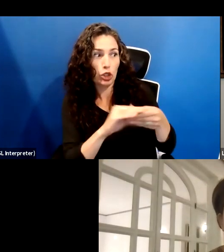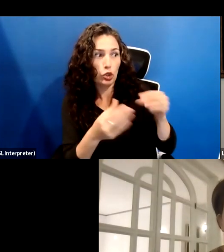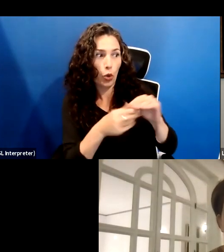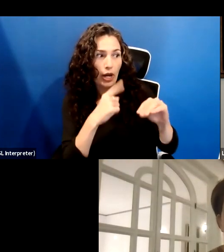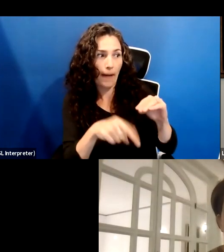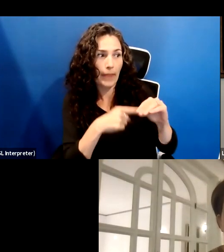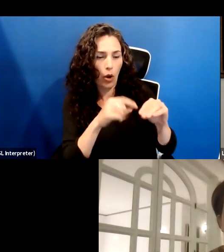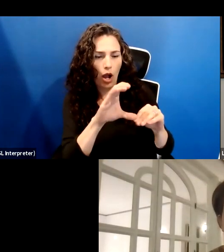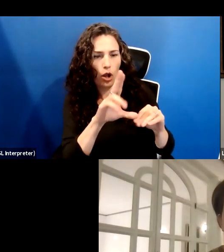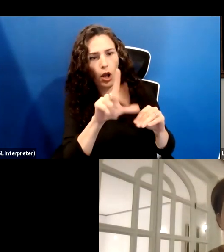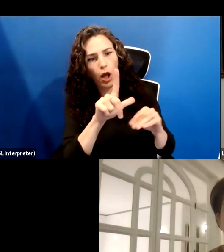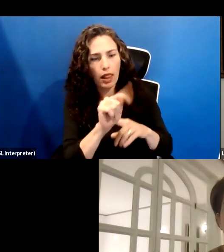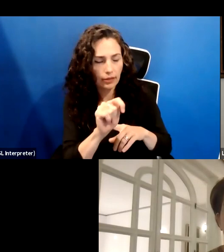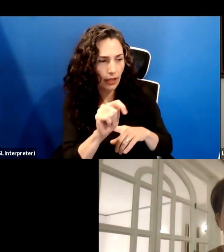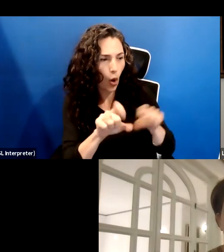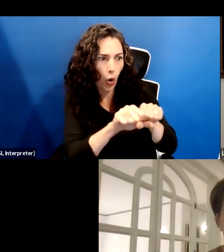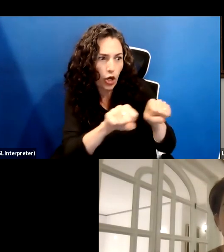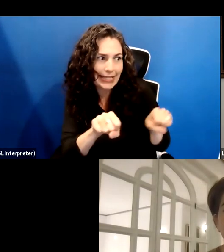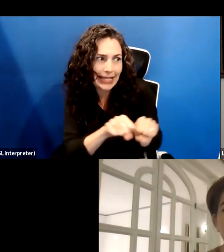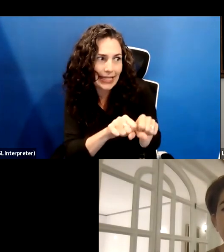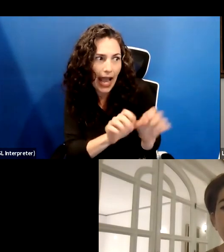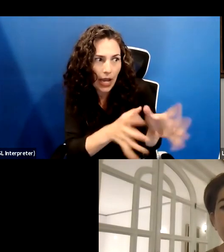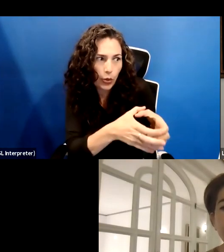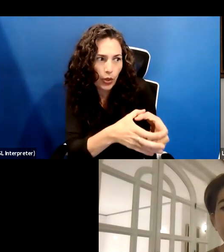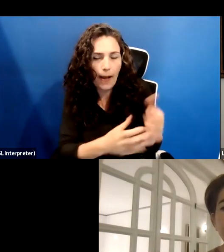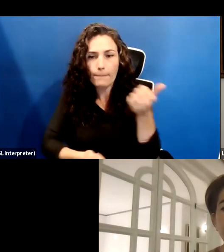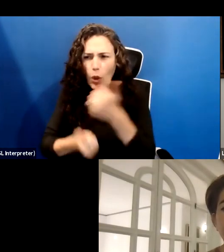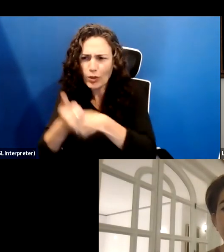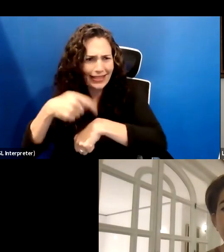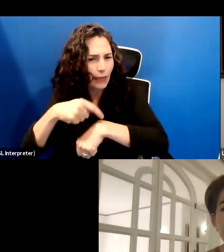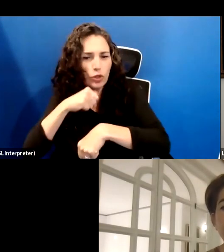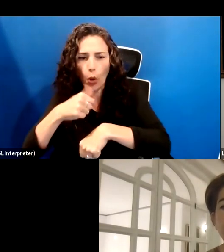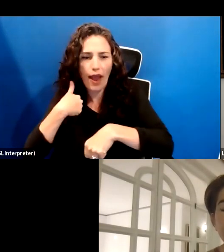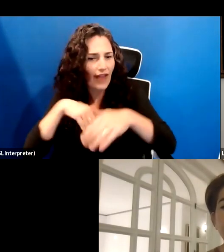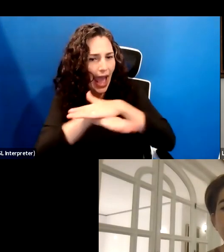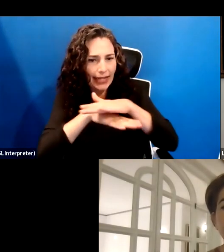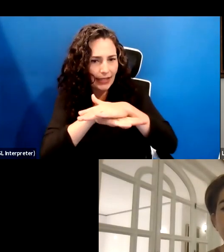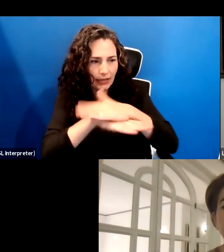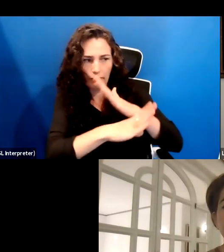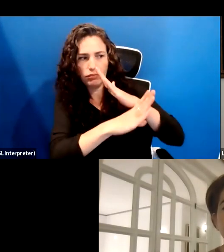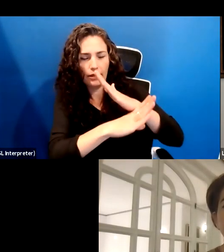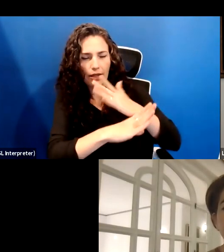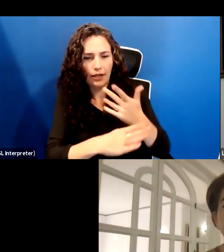that usually it would be, you don't have that access, you can't get that, there's not enough footage, right?